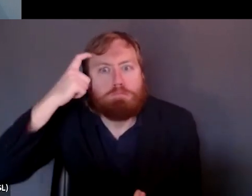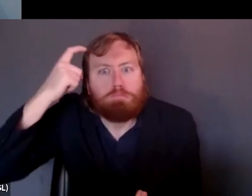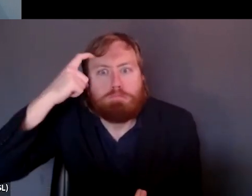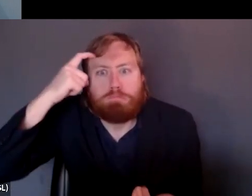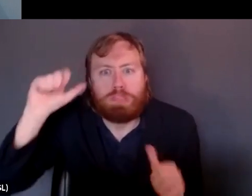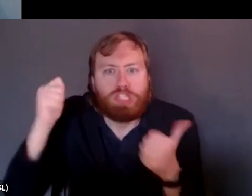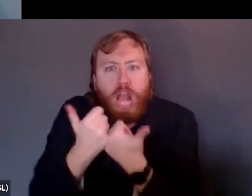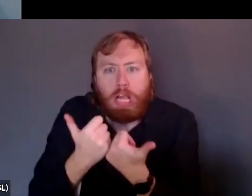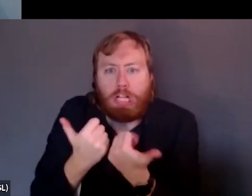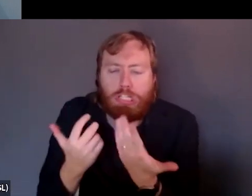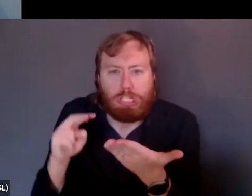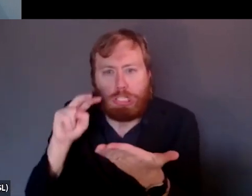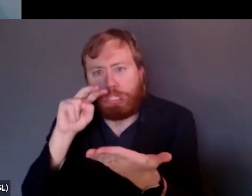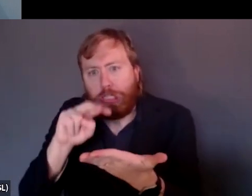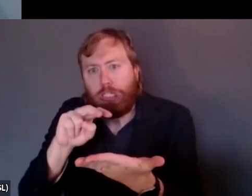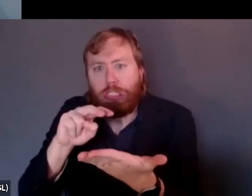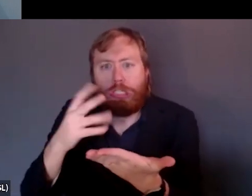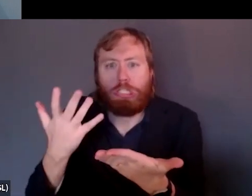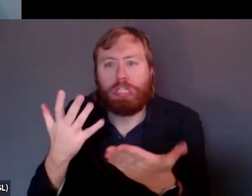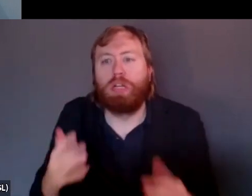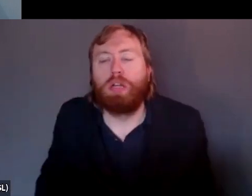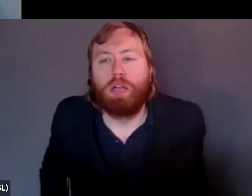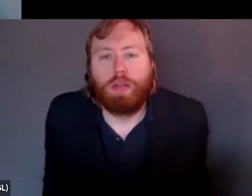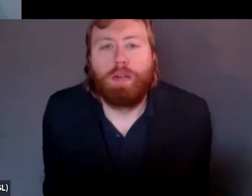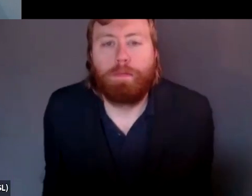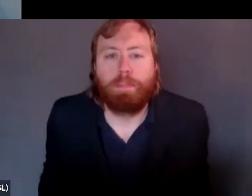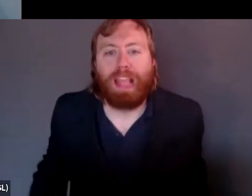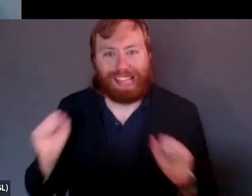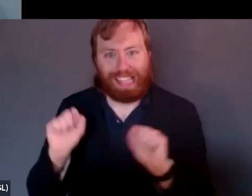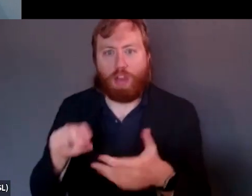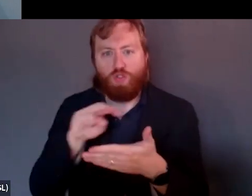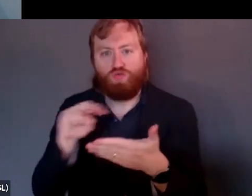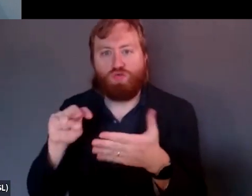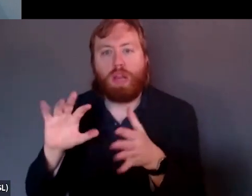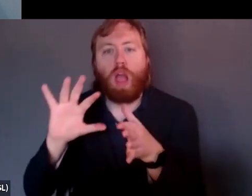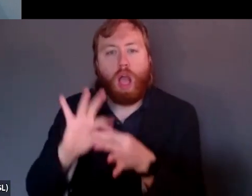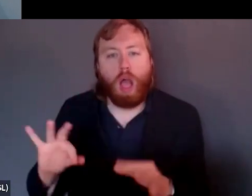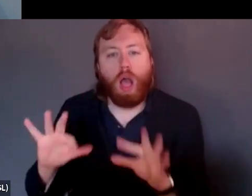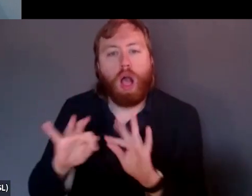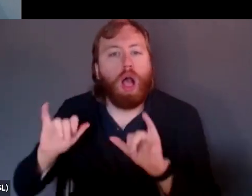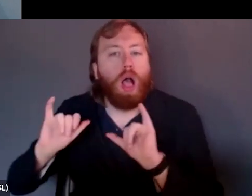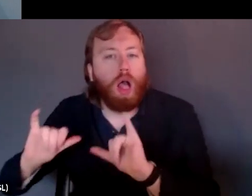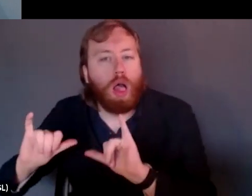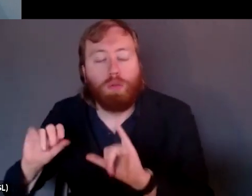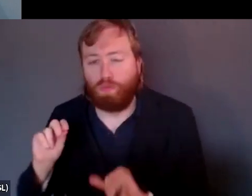that they could then read the narrative about it, or a screen reader user could just have their screen reader read the narrative.